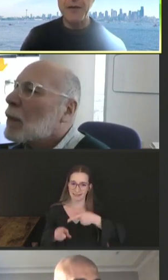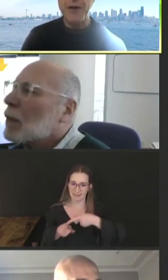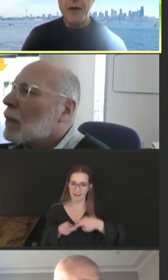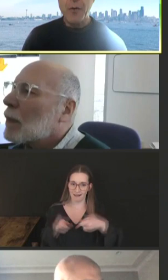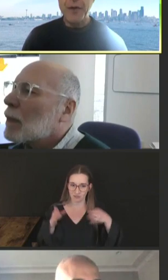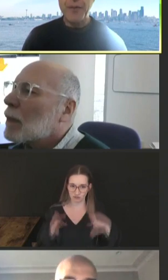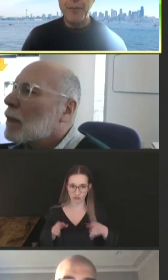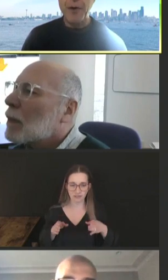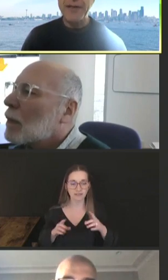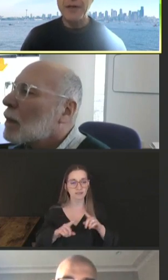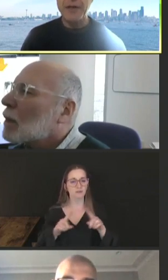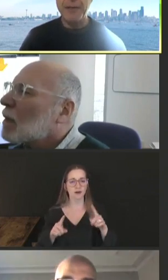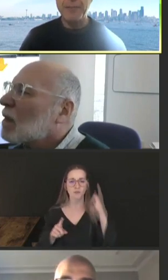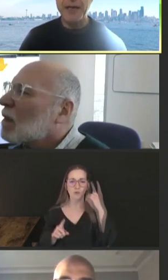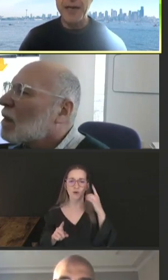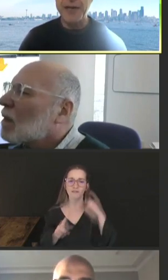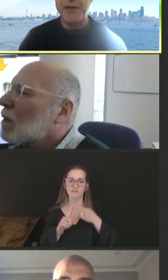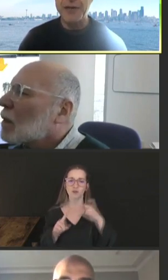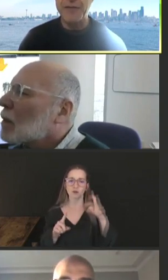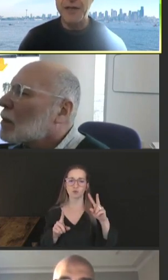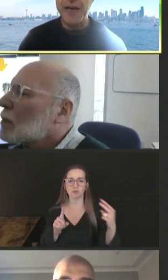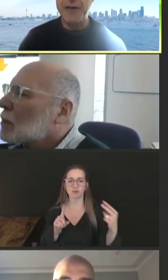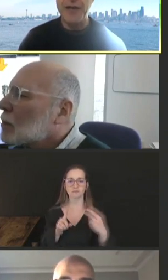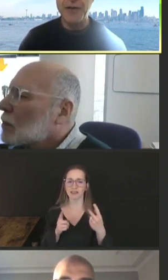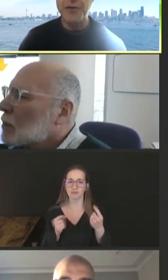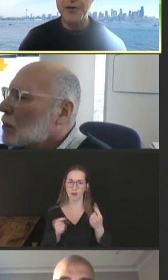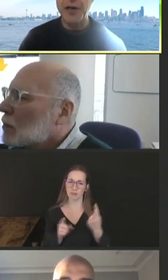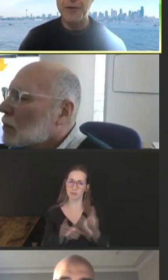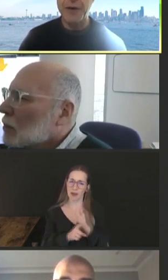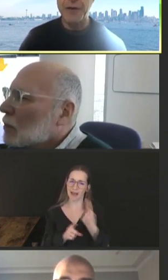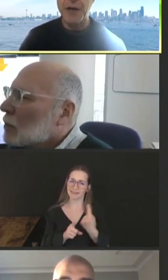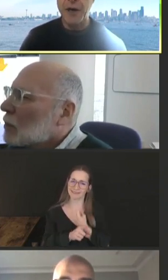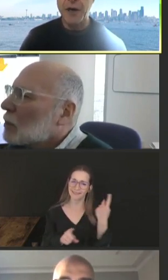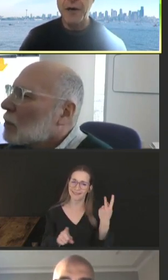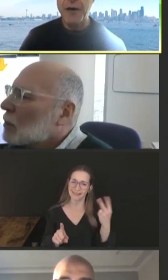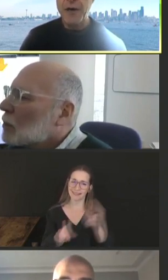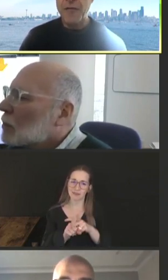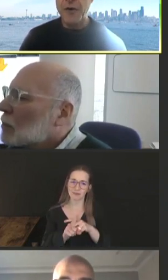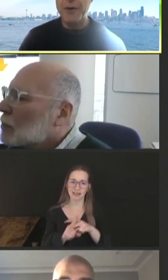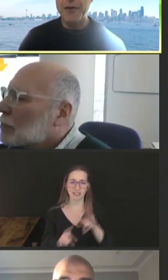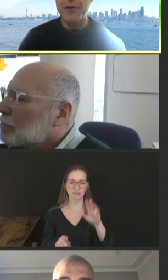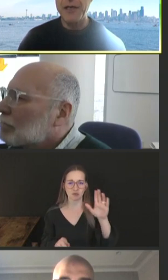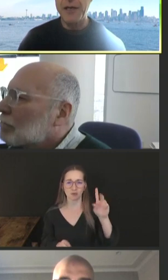what the practical implications of the data that you shared with us are for producing